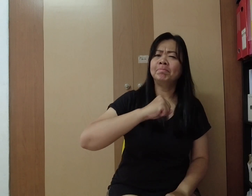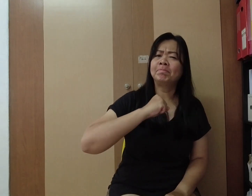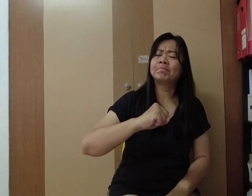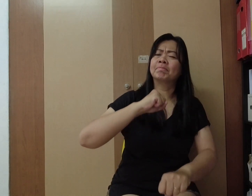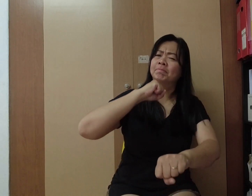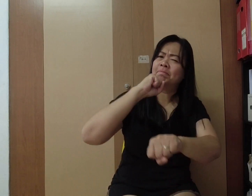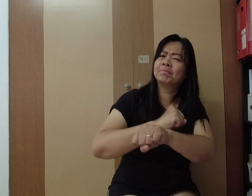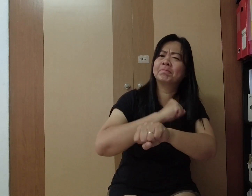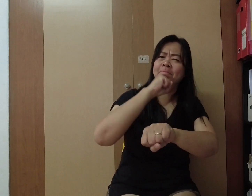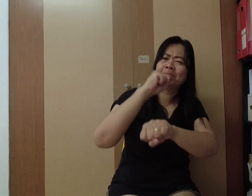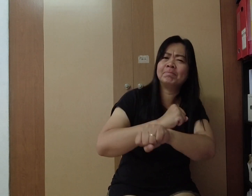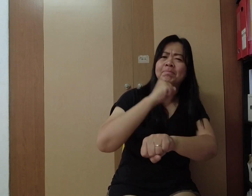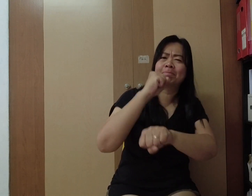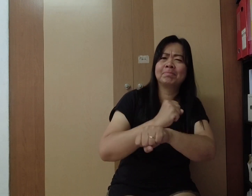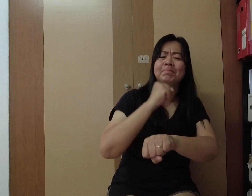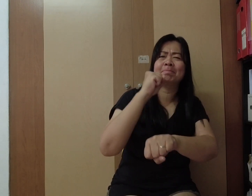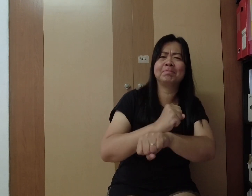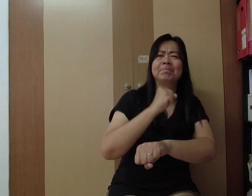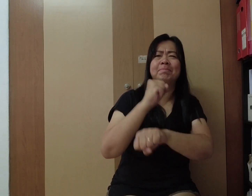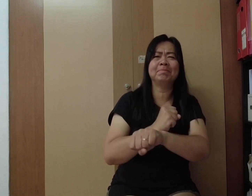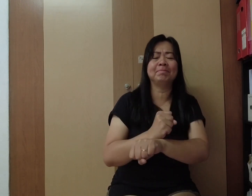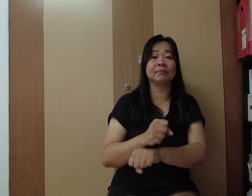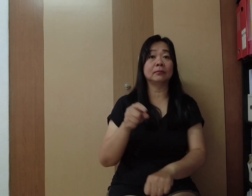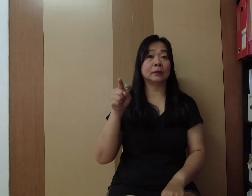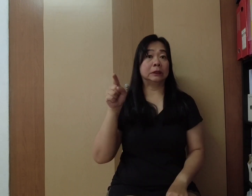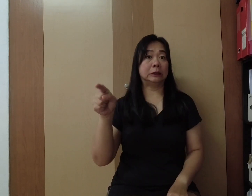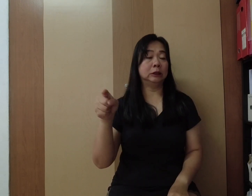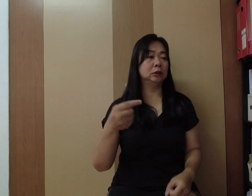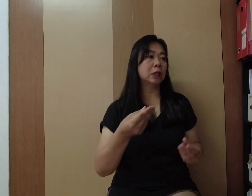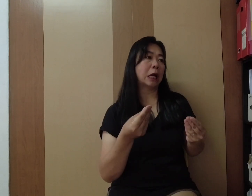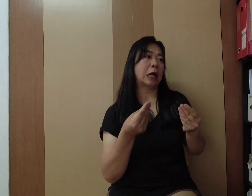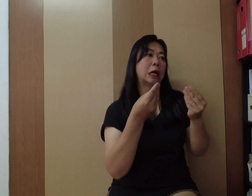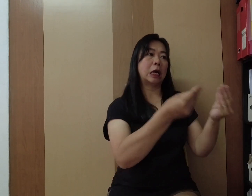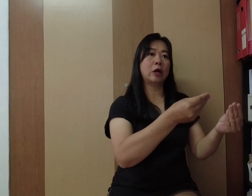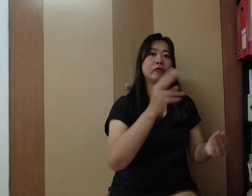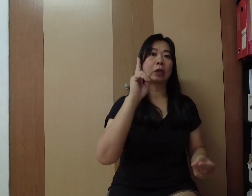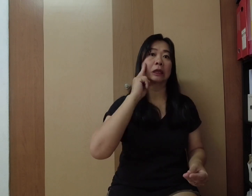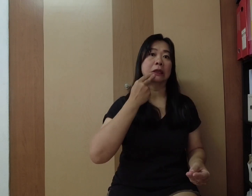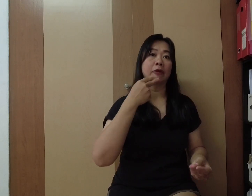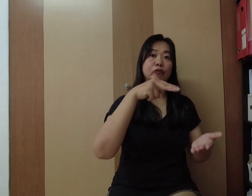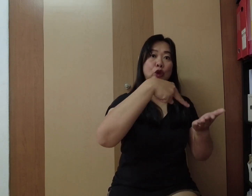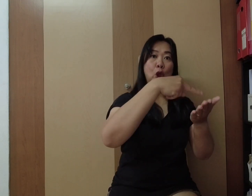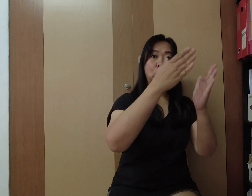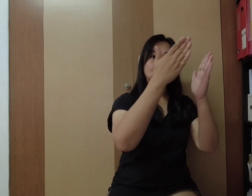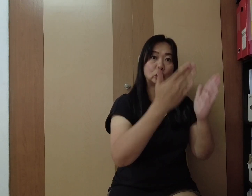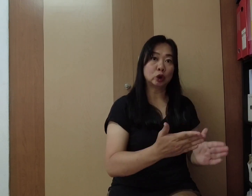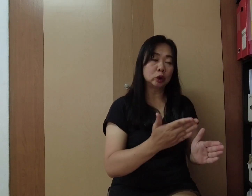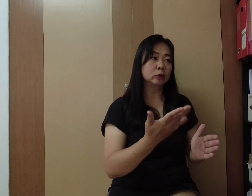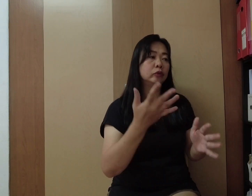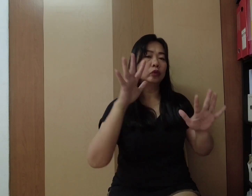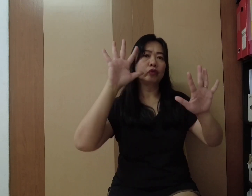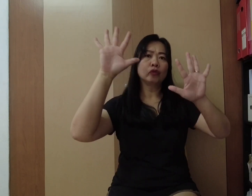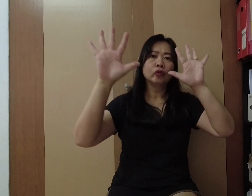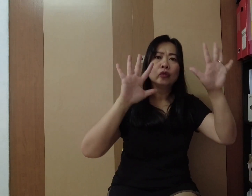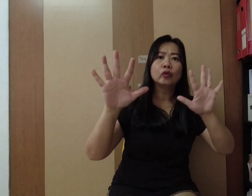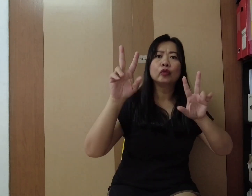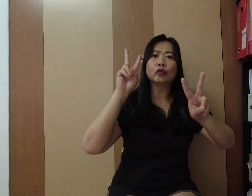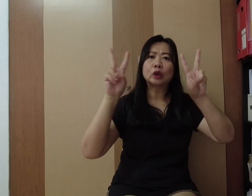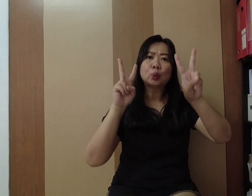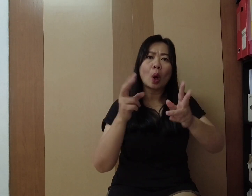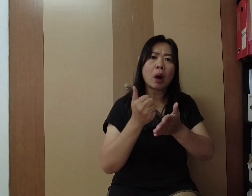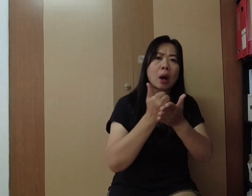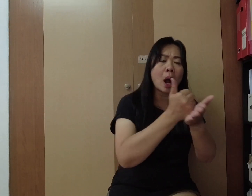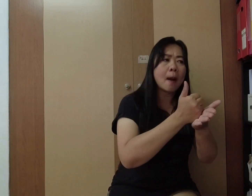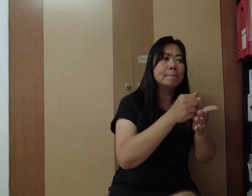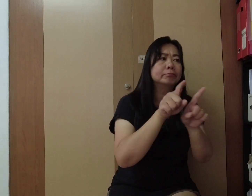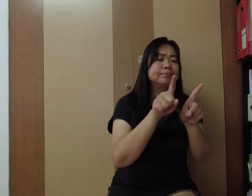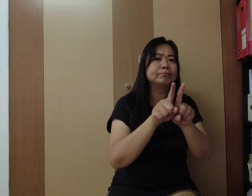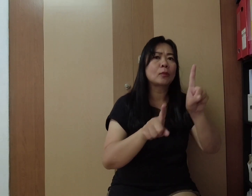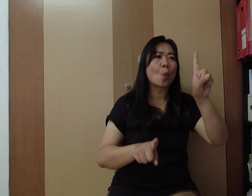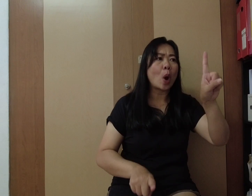Chen persevered. She gave the Deaf performers visual cues